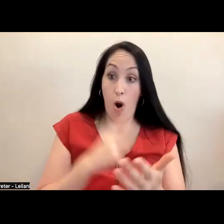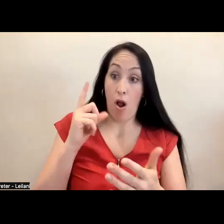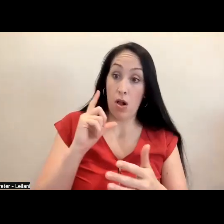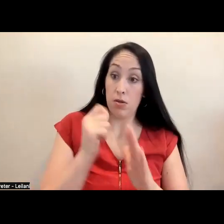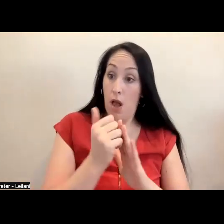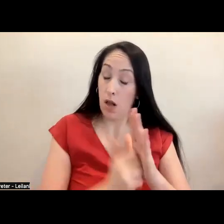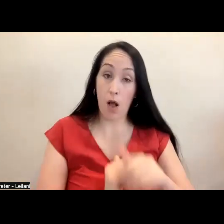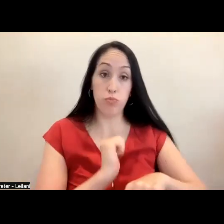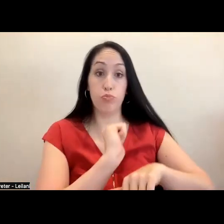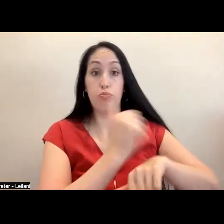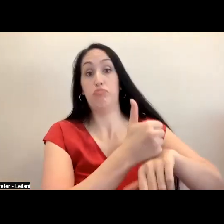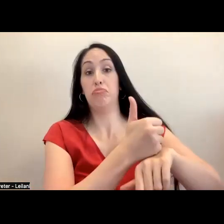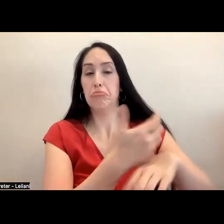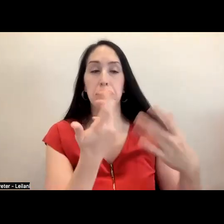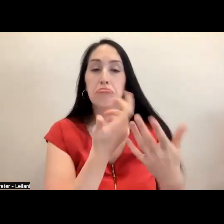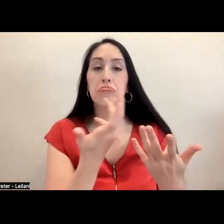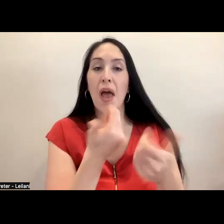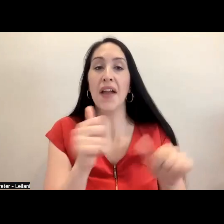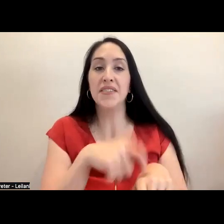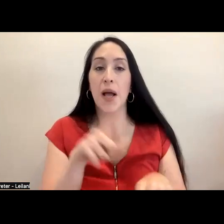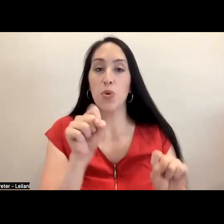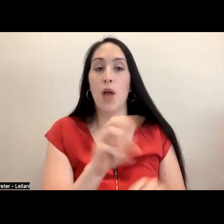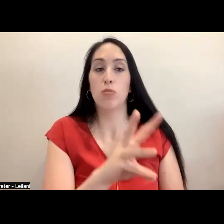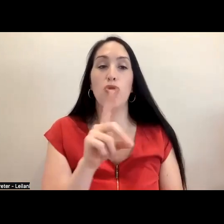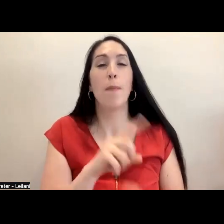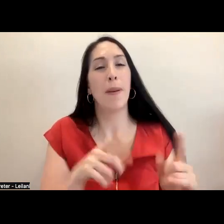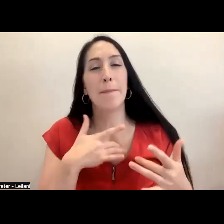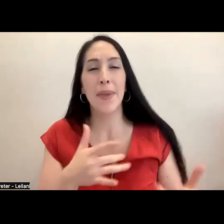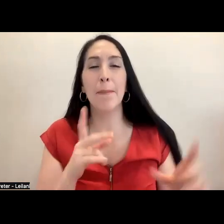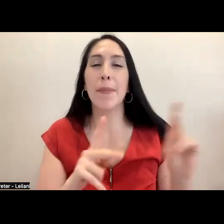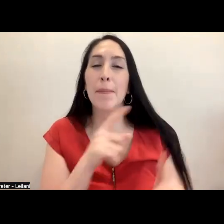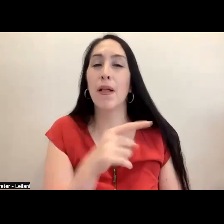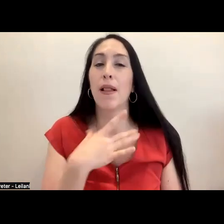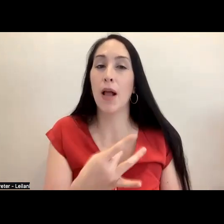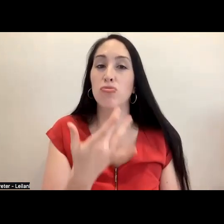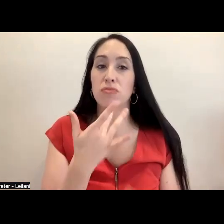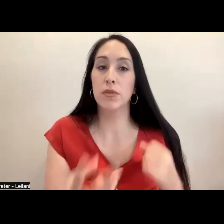11:59:09 Usually people are savers. Historically, our average account mounts about $7,400.